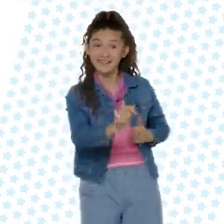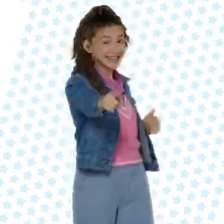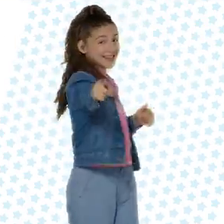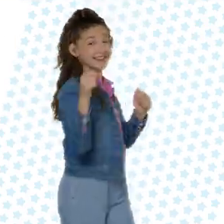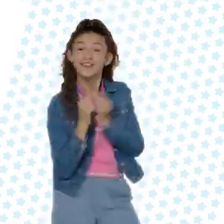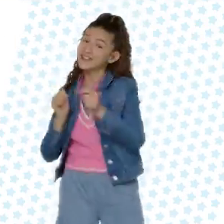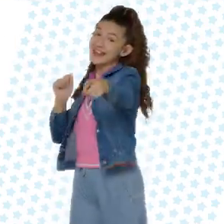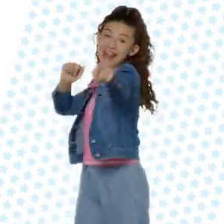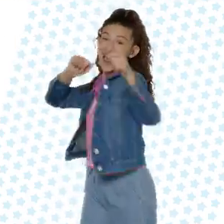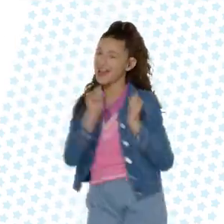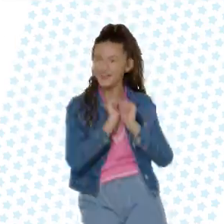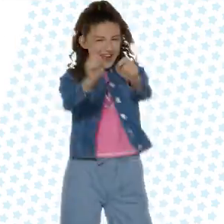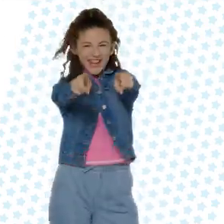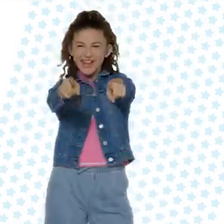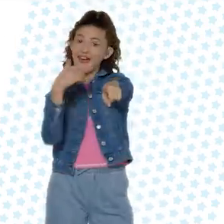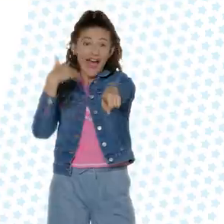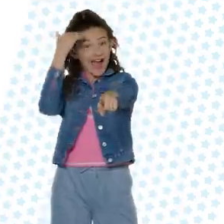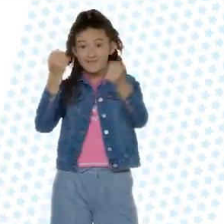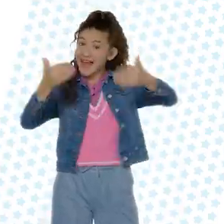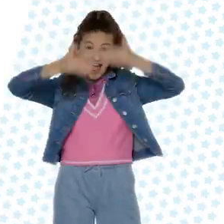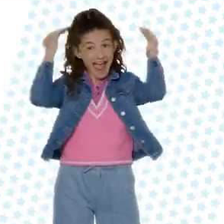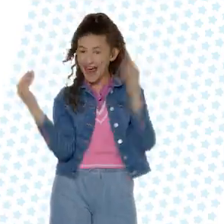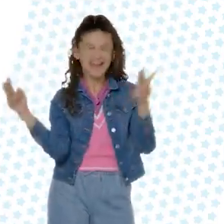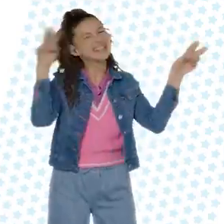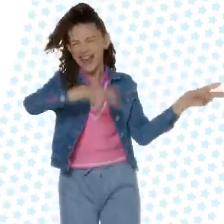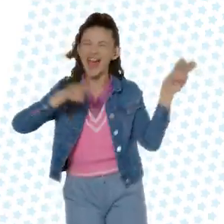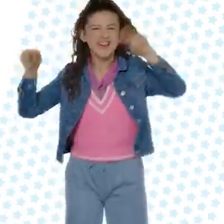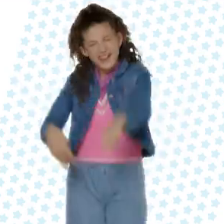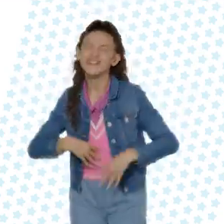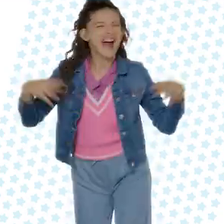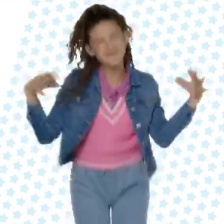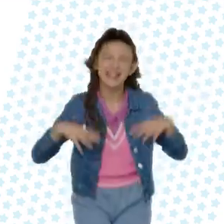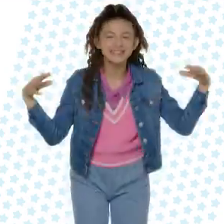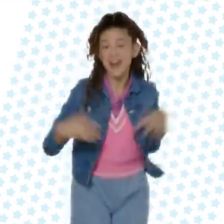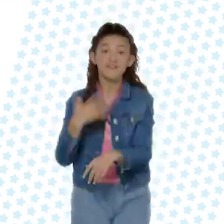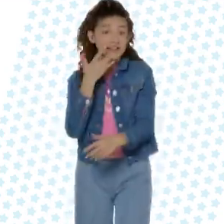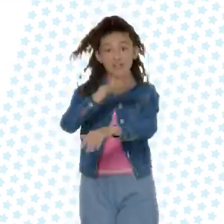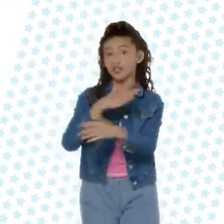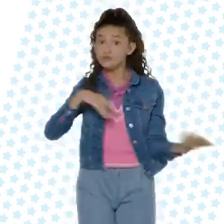With you, with you, with you I got my head out the sunroof I'm blasting our favorite tunes